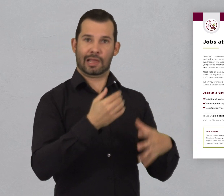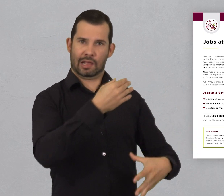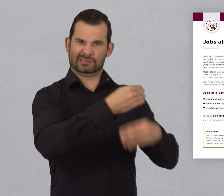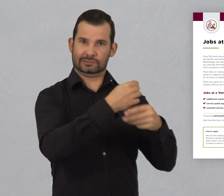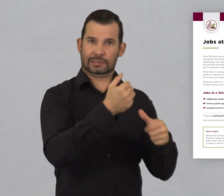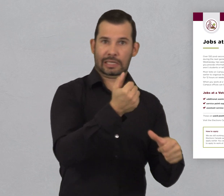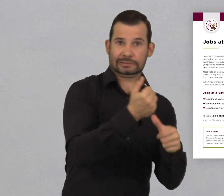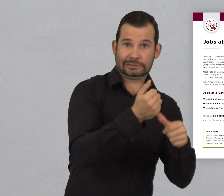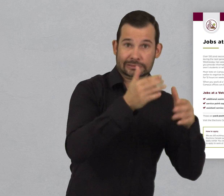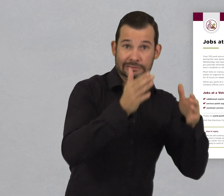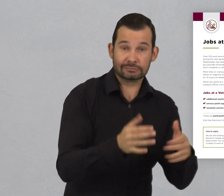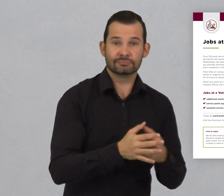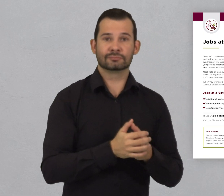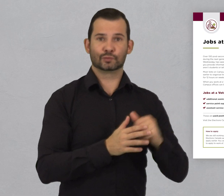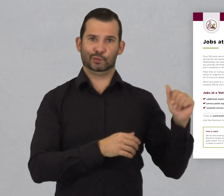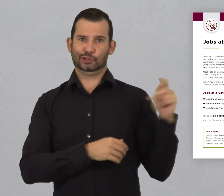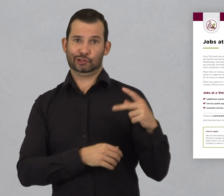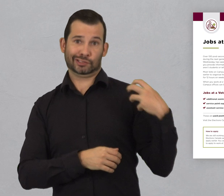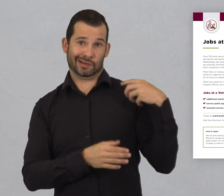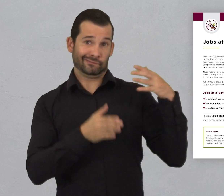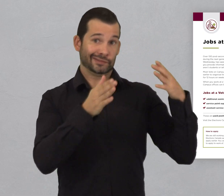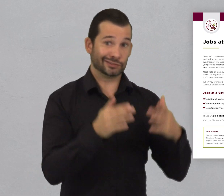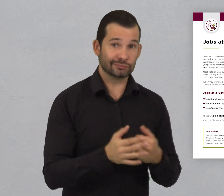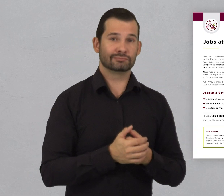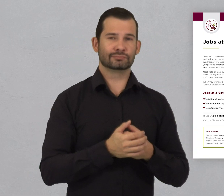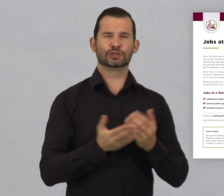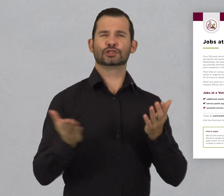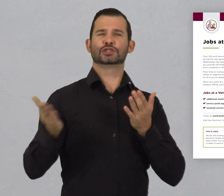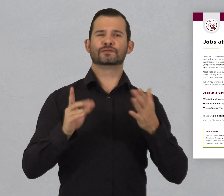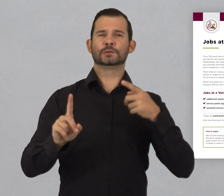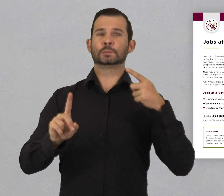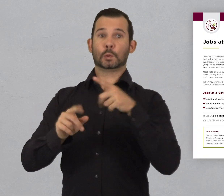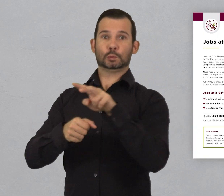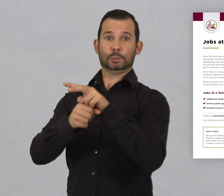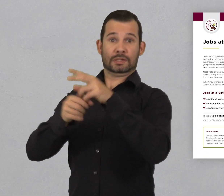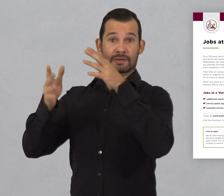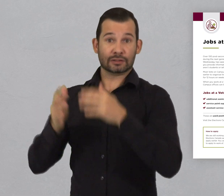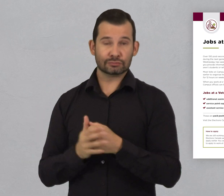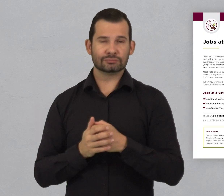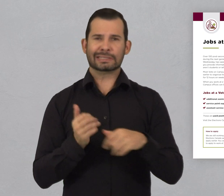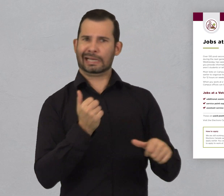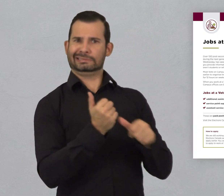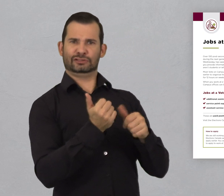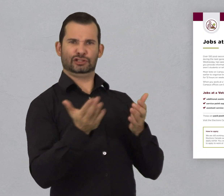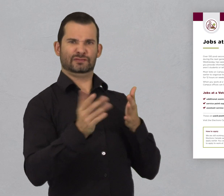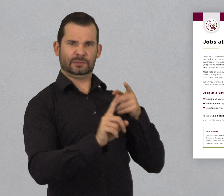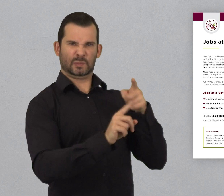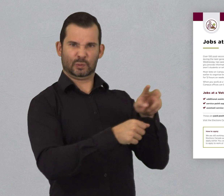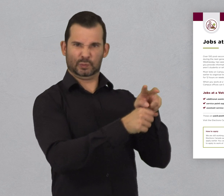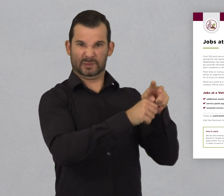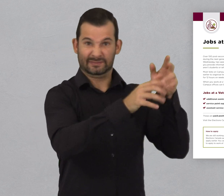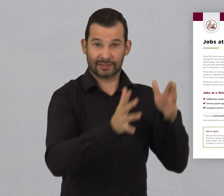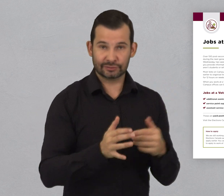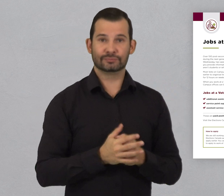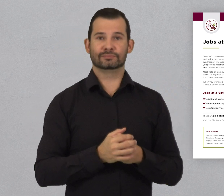• additional assistant • returning officer • service point supervisor • assistant service point supervisor